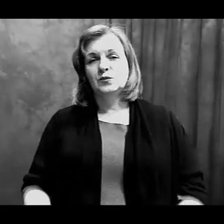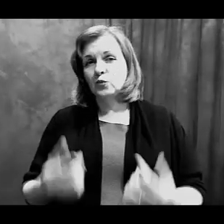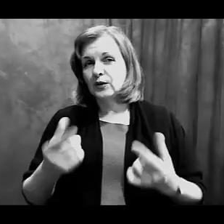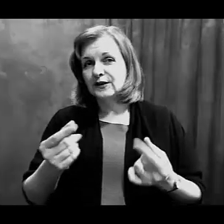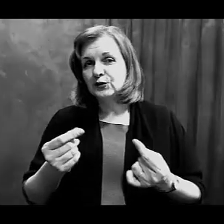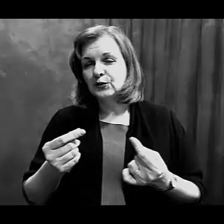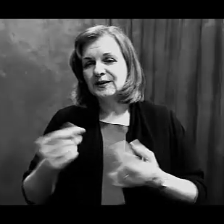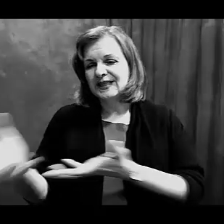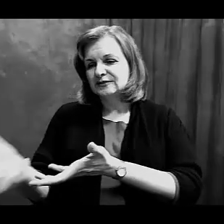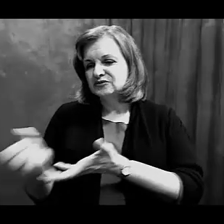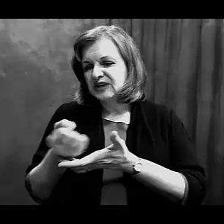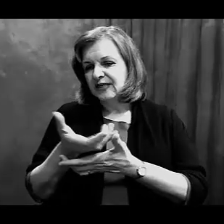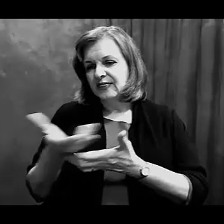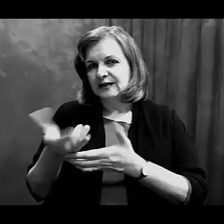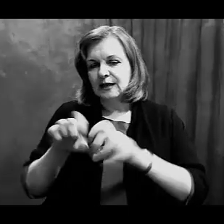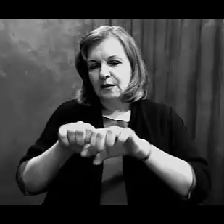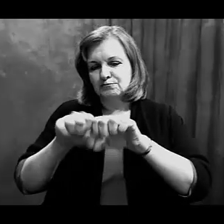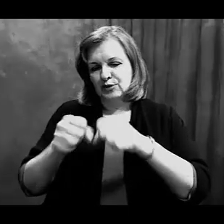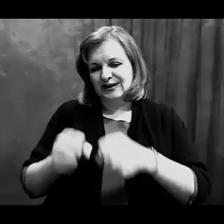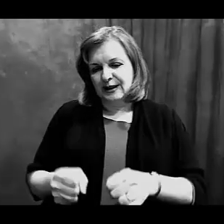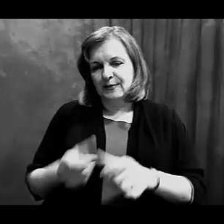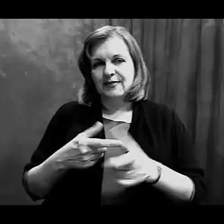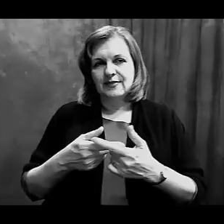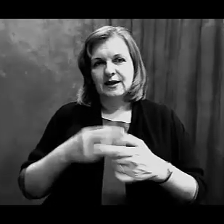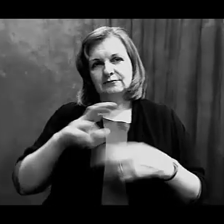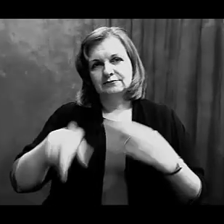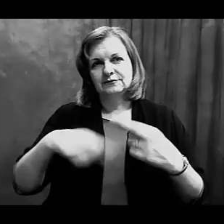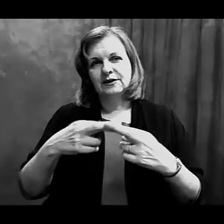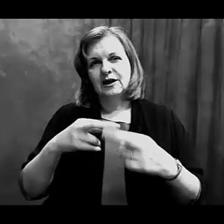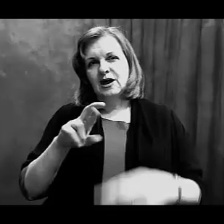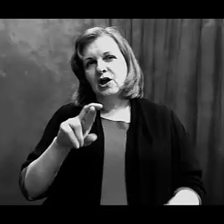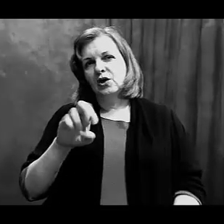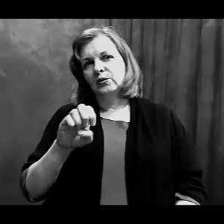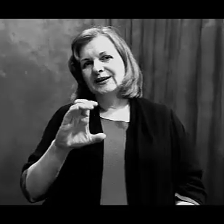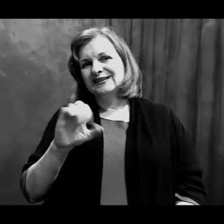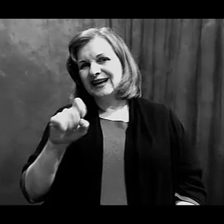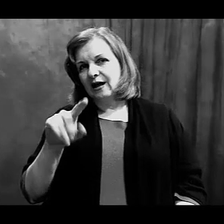they are responsible for breaking down materials and recycling